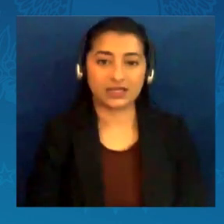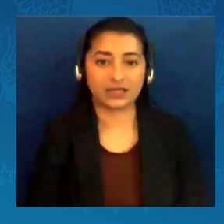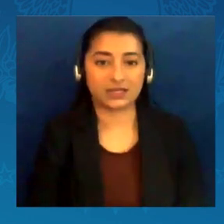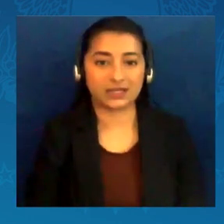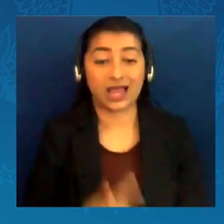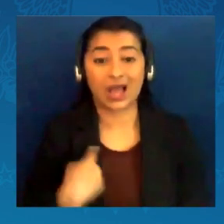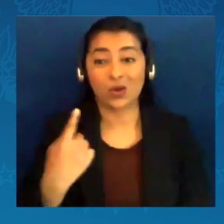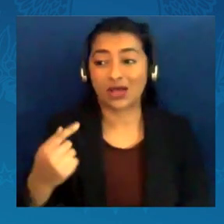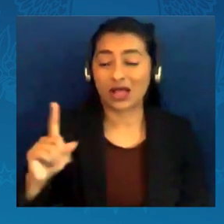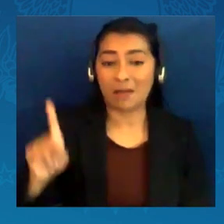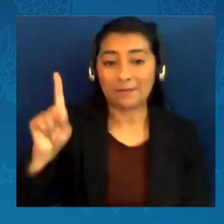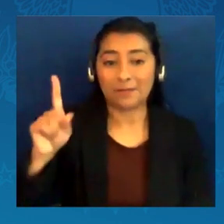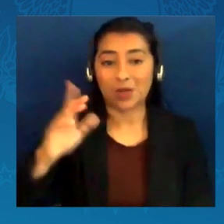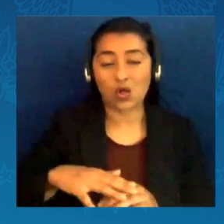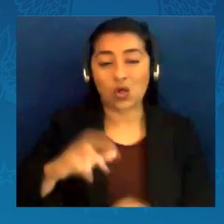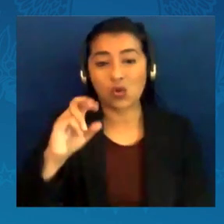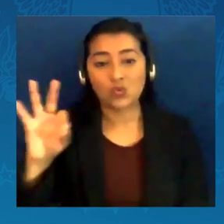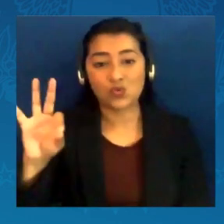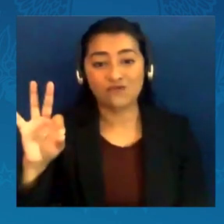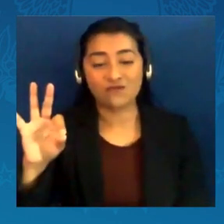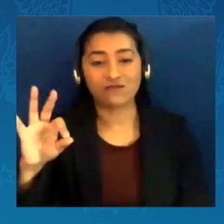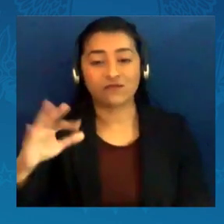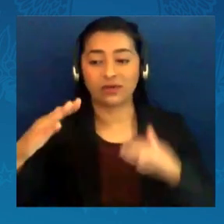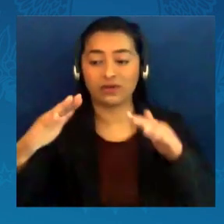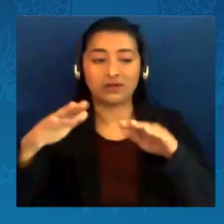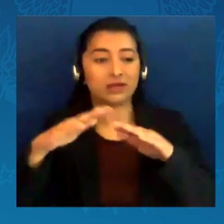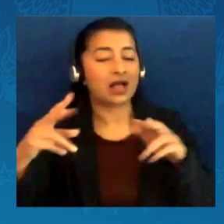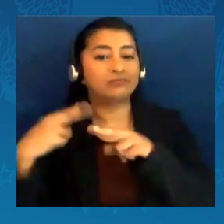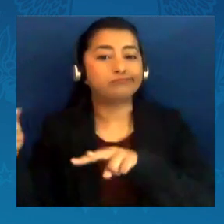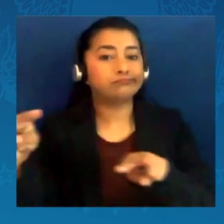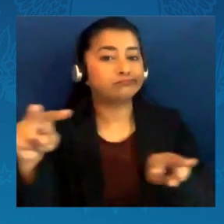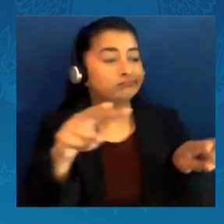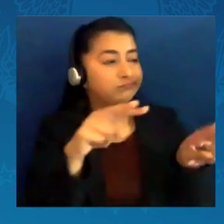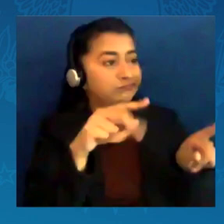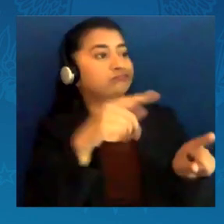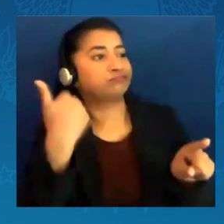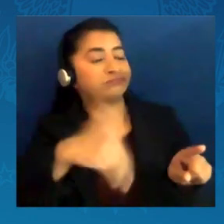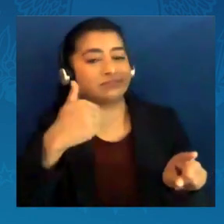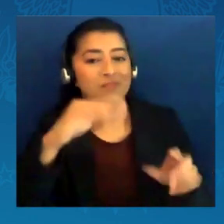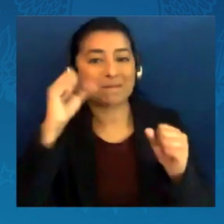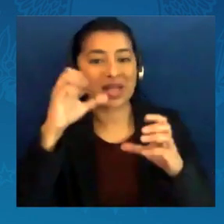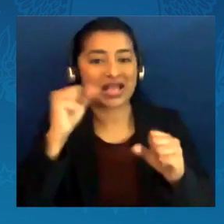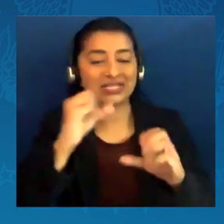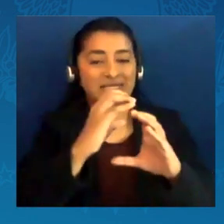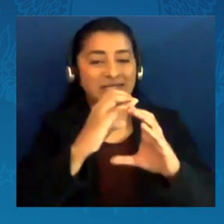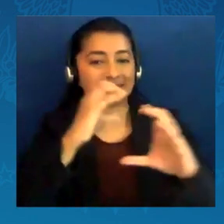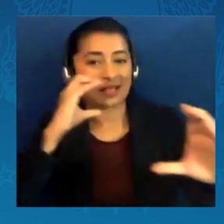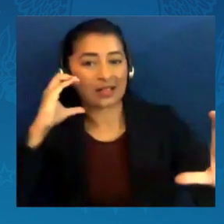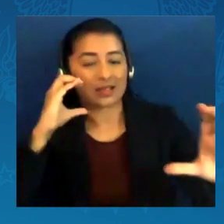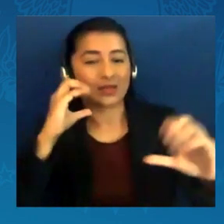admiring that impressive telescope. And one of the points that was made by the professor